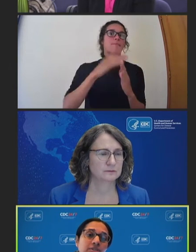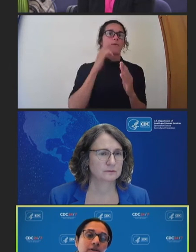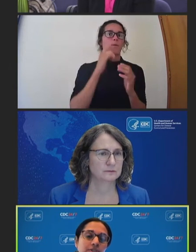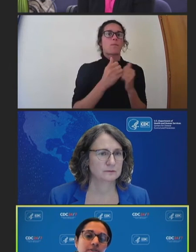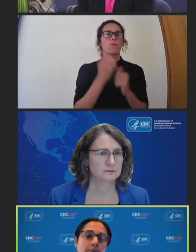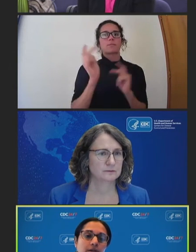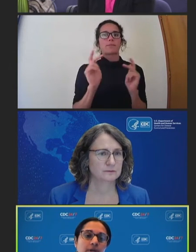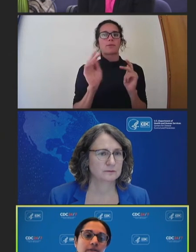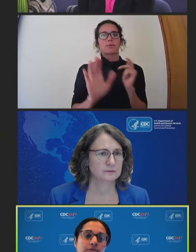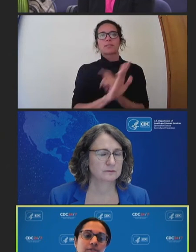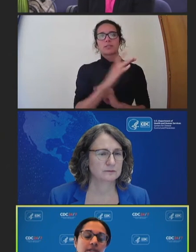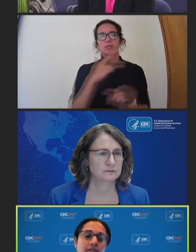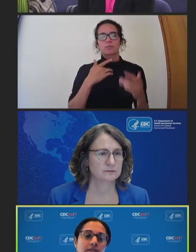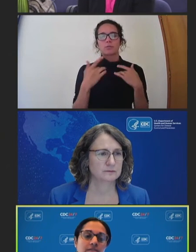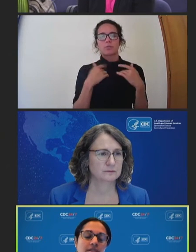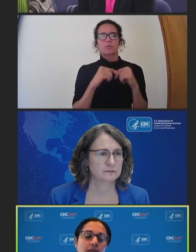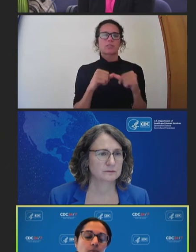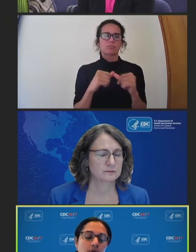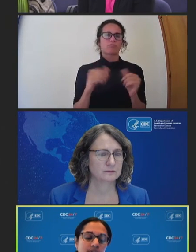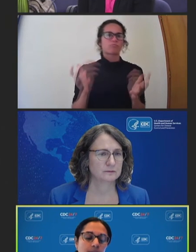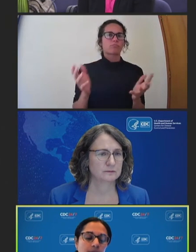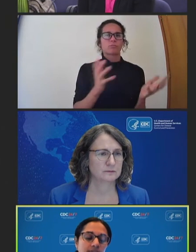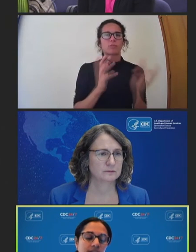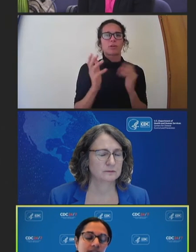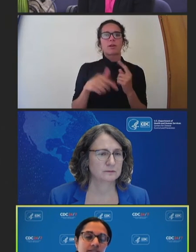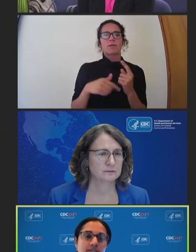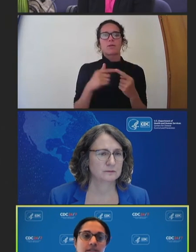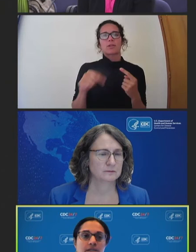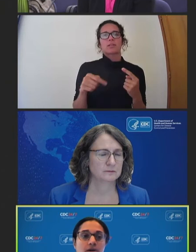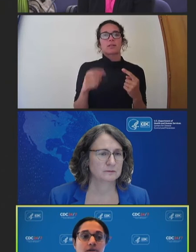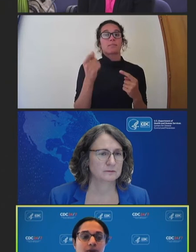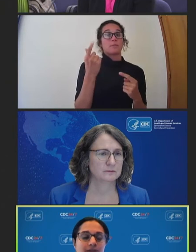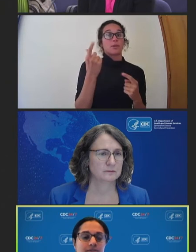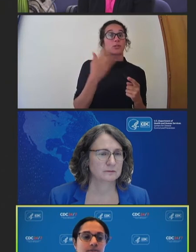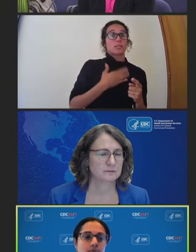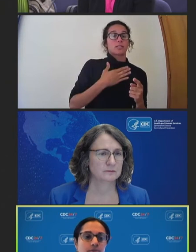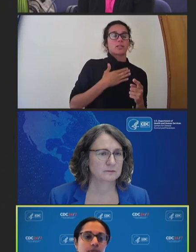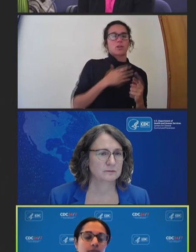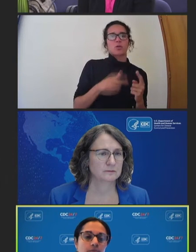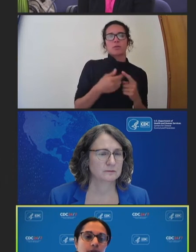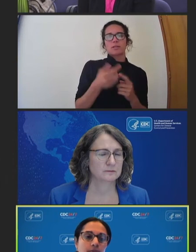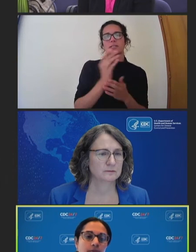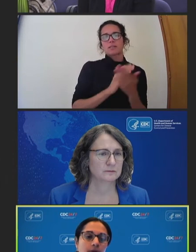discussions about it. My understanding is that once some of the CDC contracts associated with,